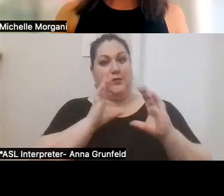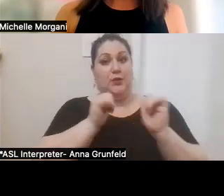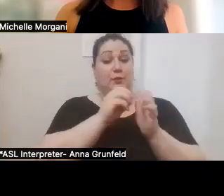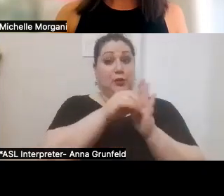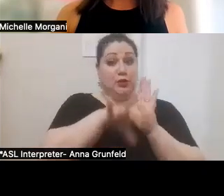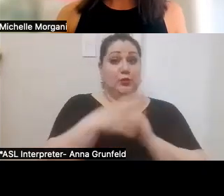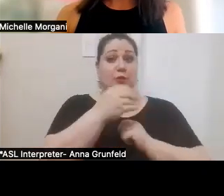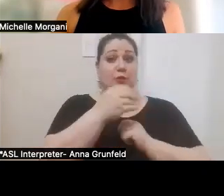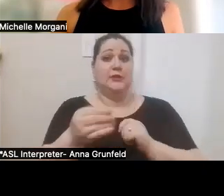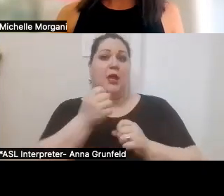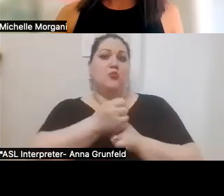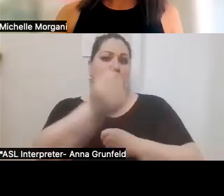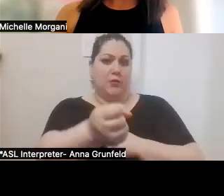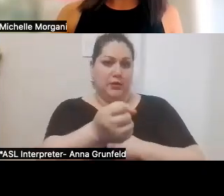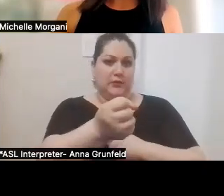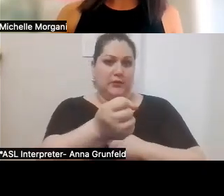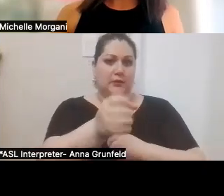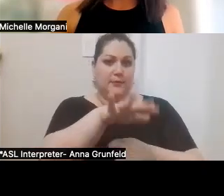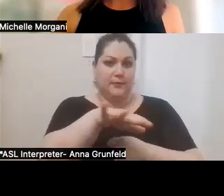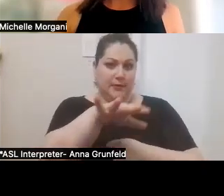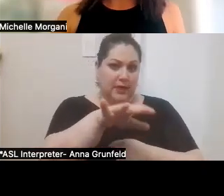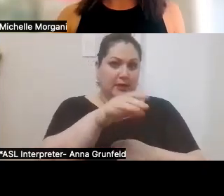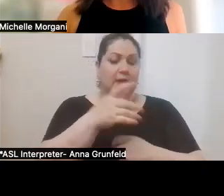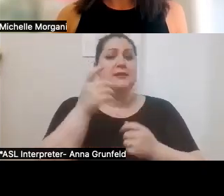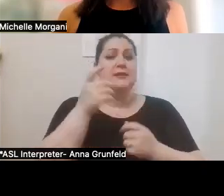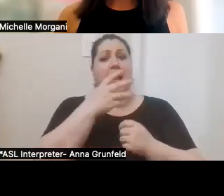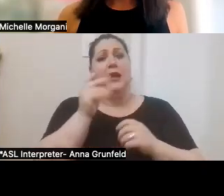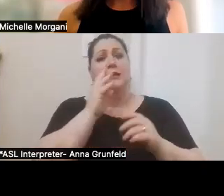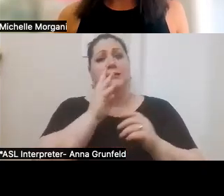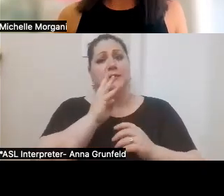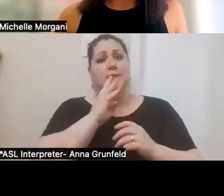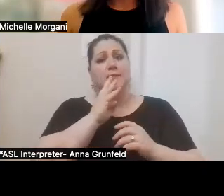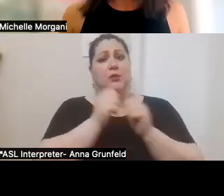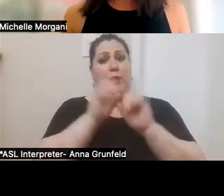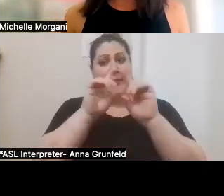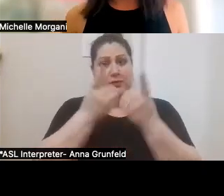again speak to the departments about, around what can and cannot be done.